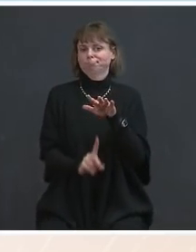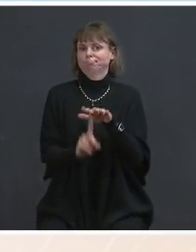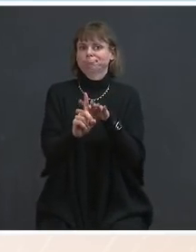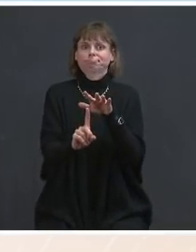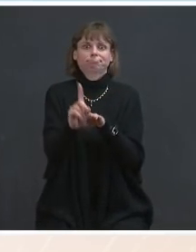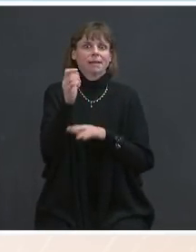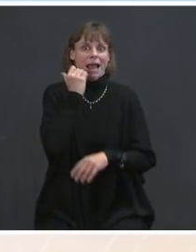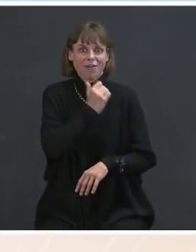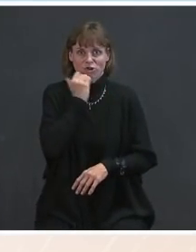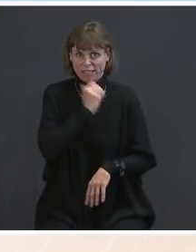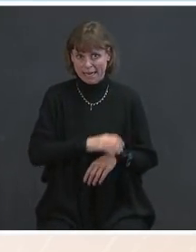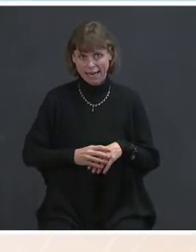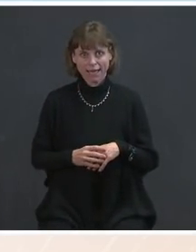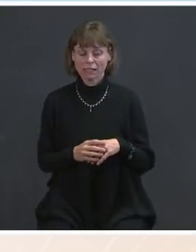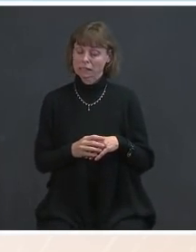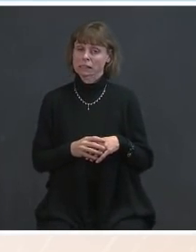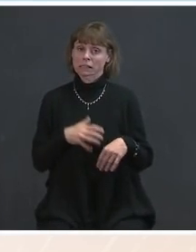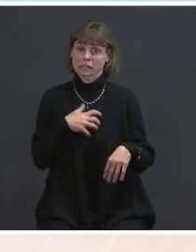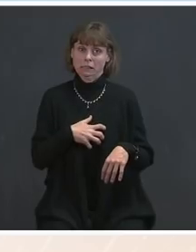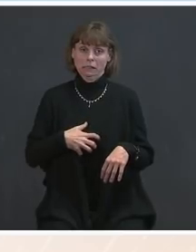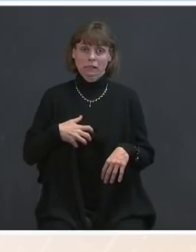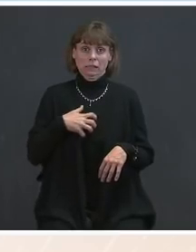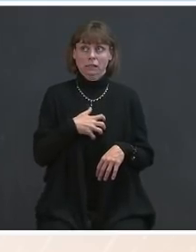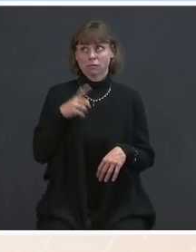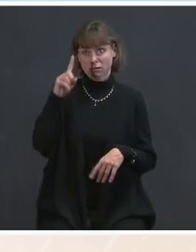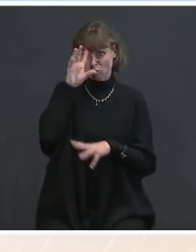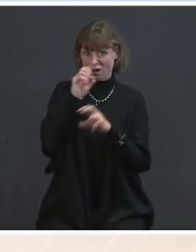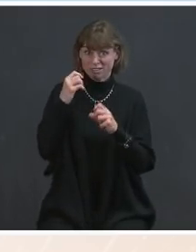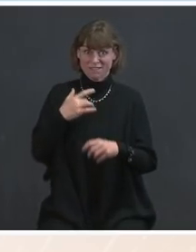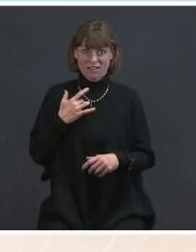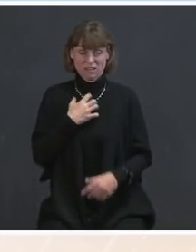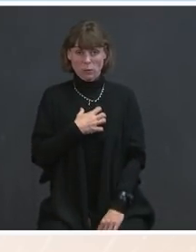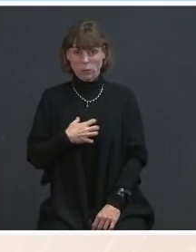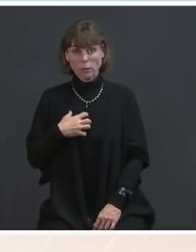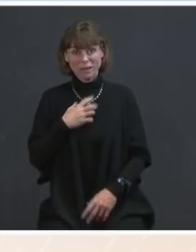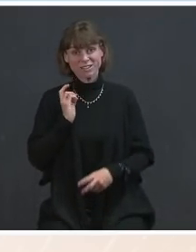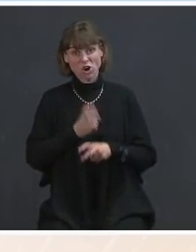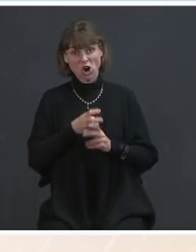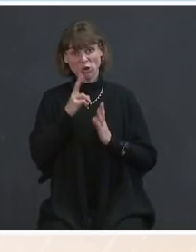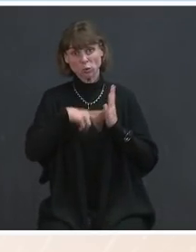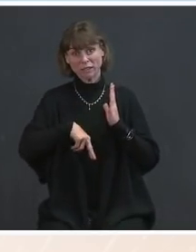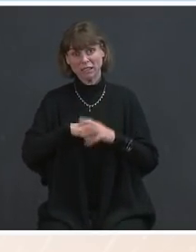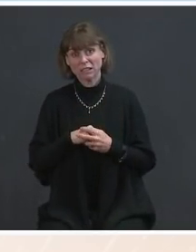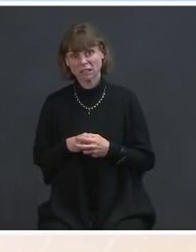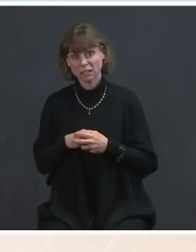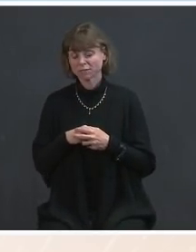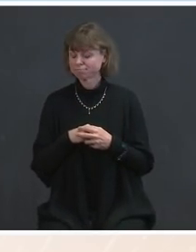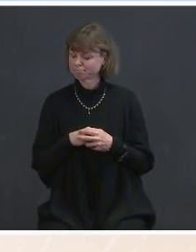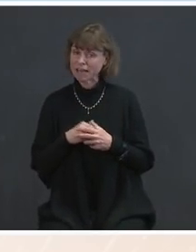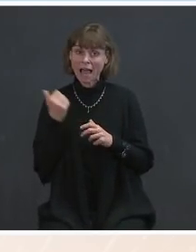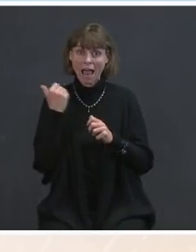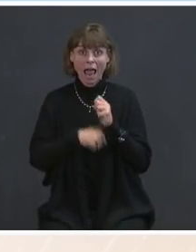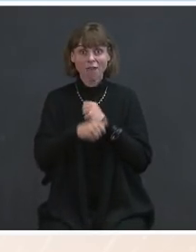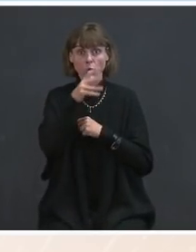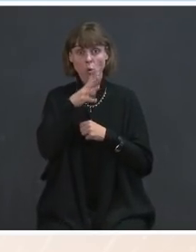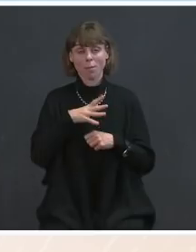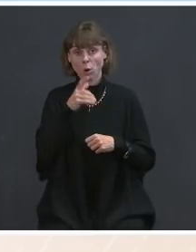We find them troubling. The President finds them troubling, hard to read. And every woman who steps forward needs to be treated